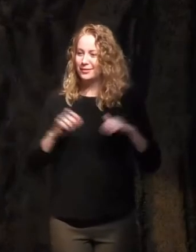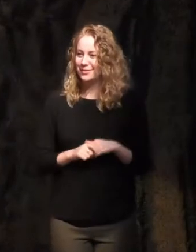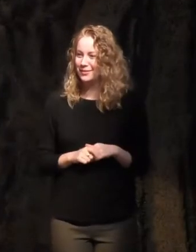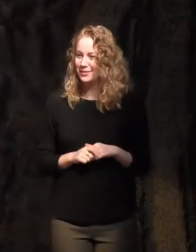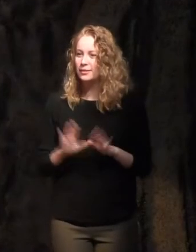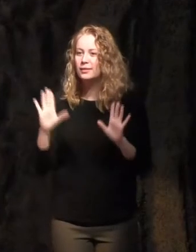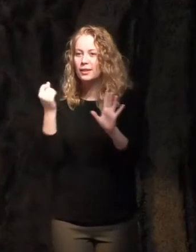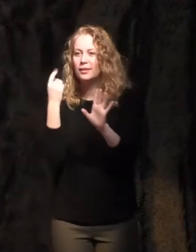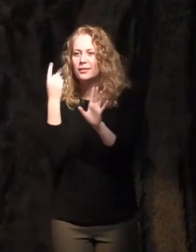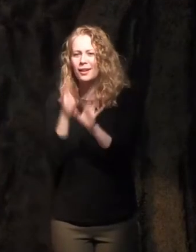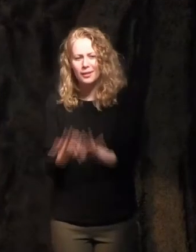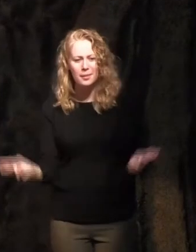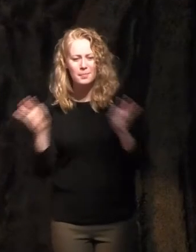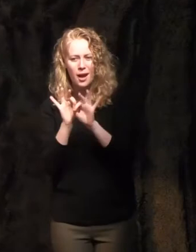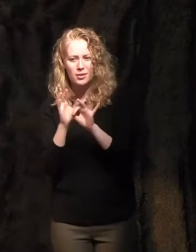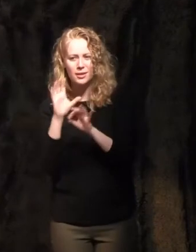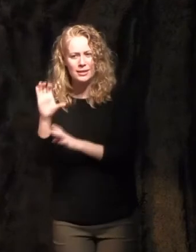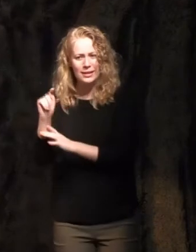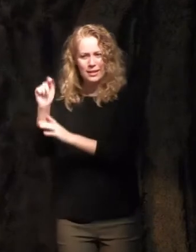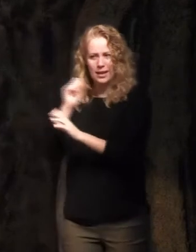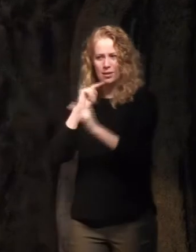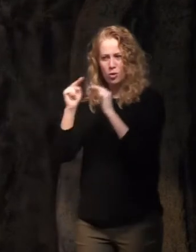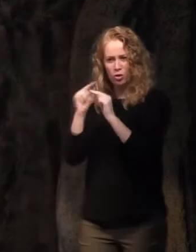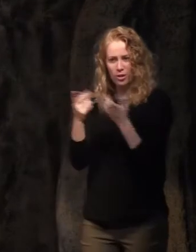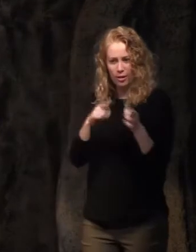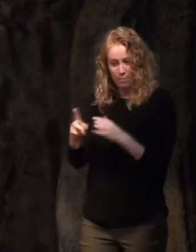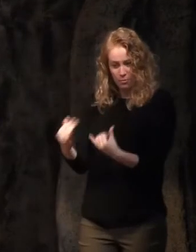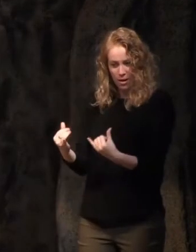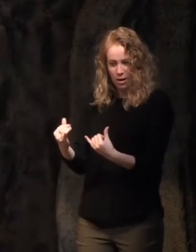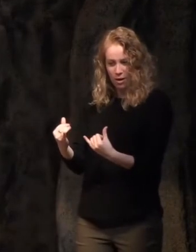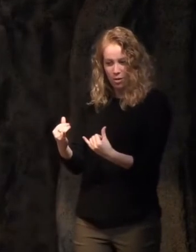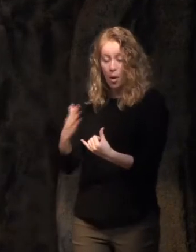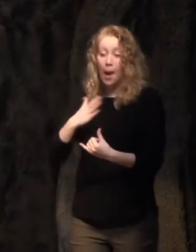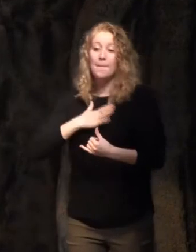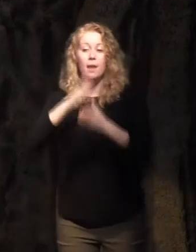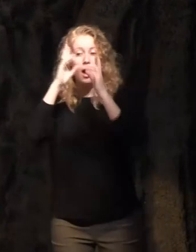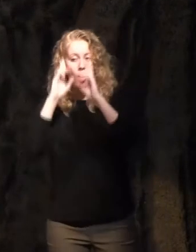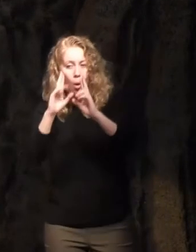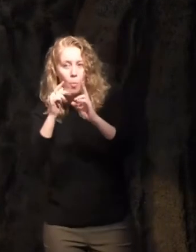But it matters because I think the CTA negotiations taking place, and my hope that we will radically rethink